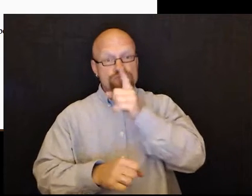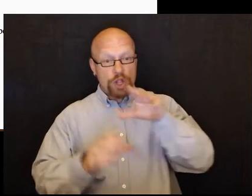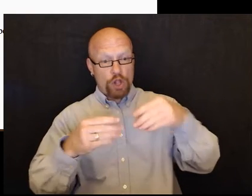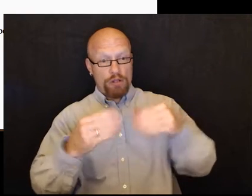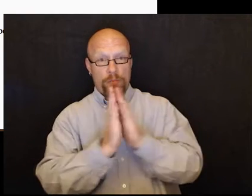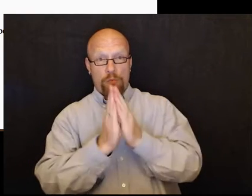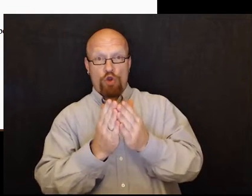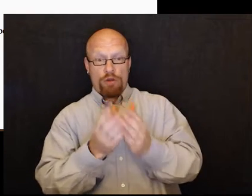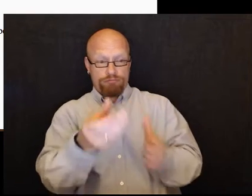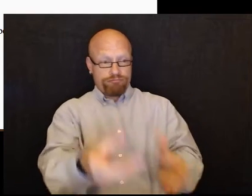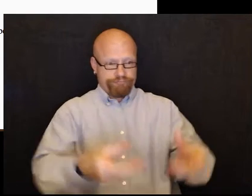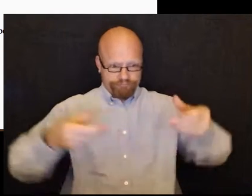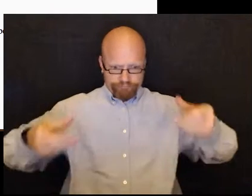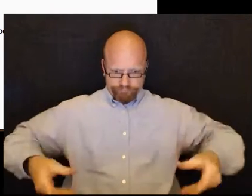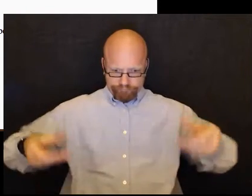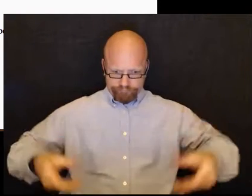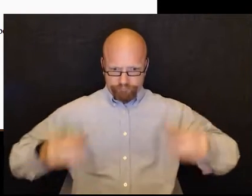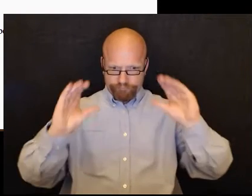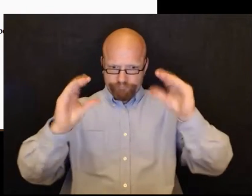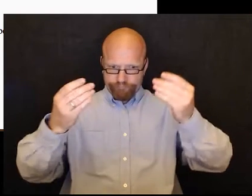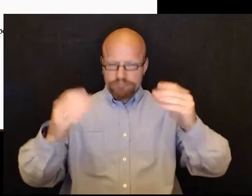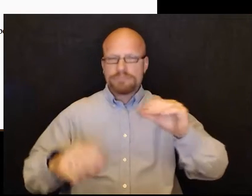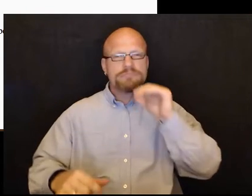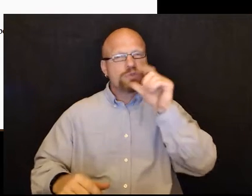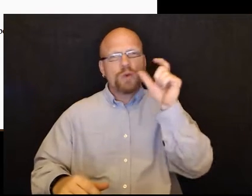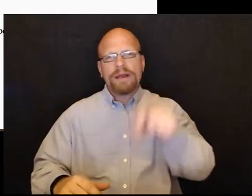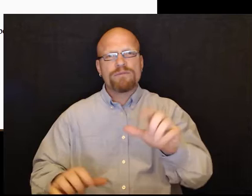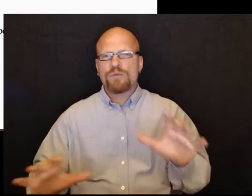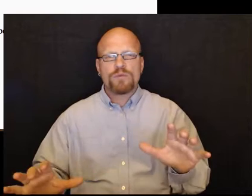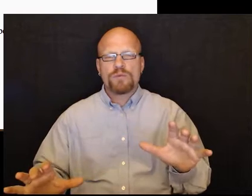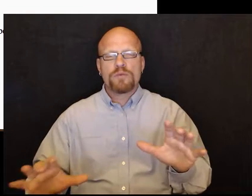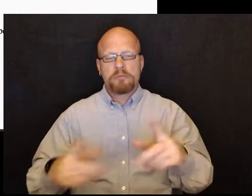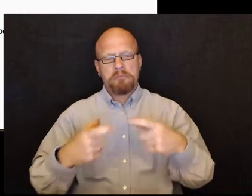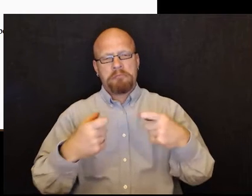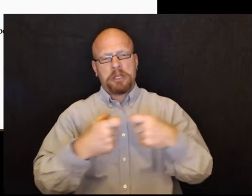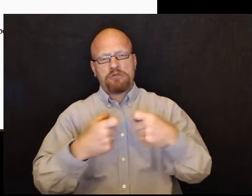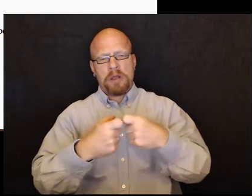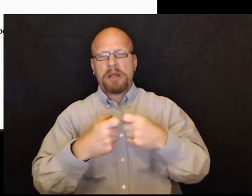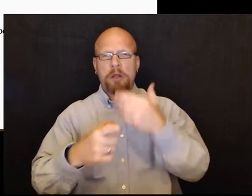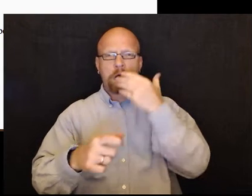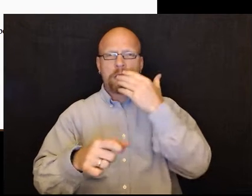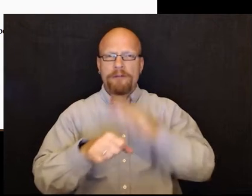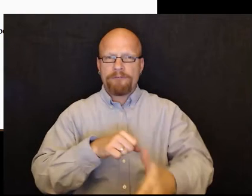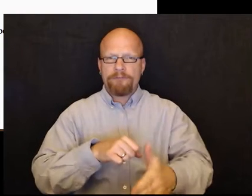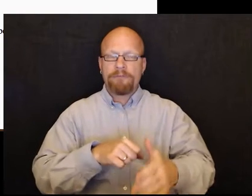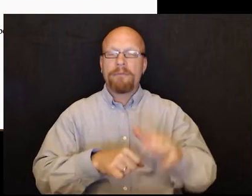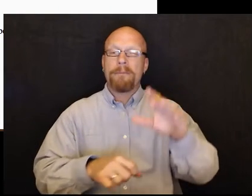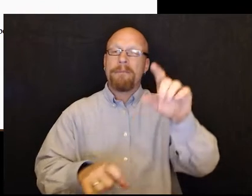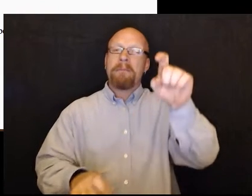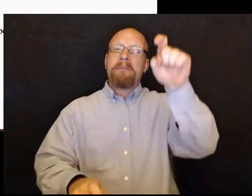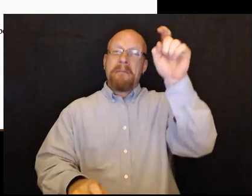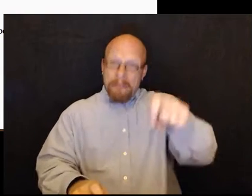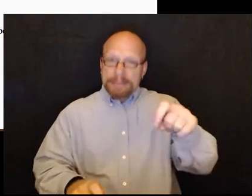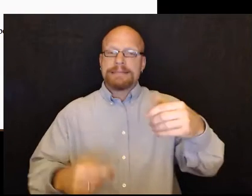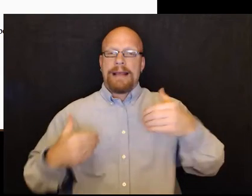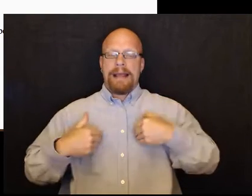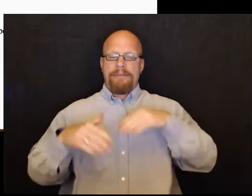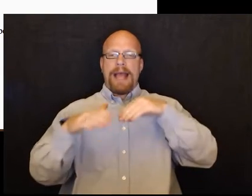the book will come up you don't have to purchase the hardcover book or the hard